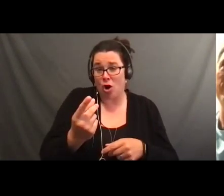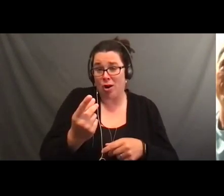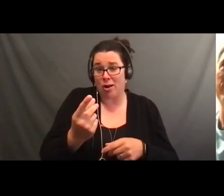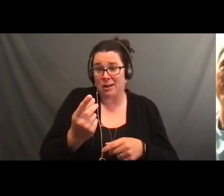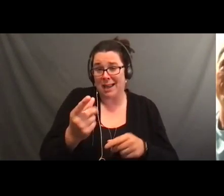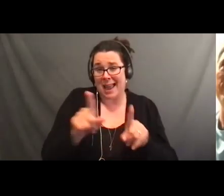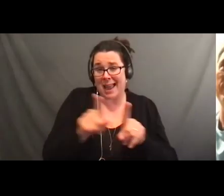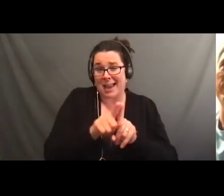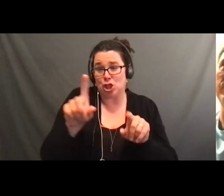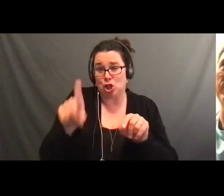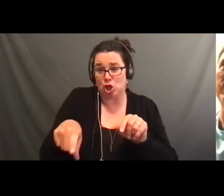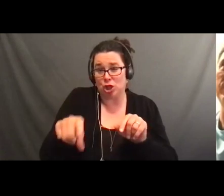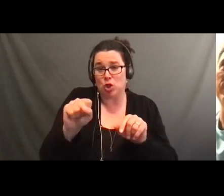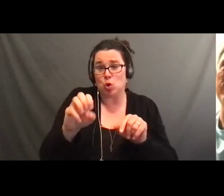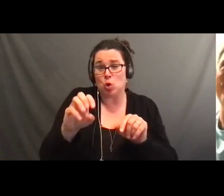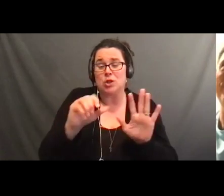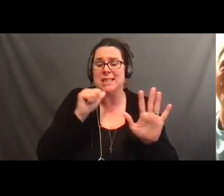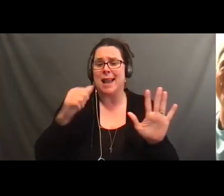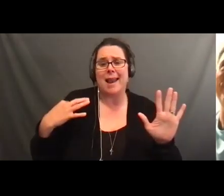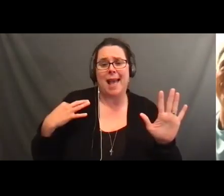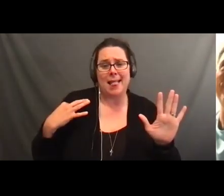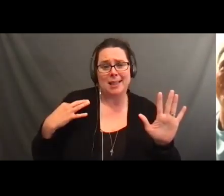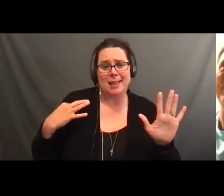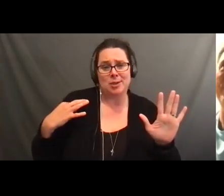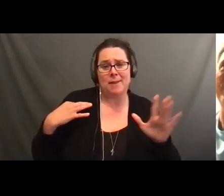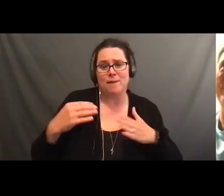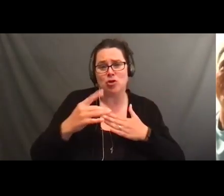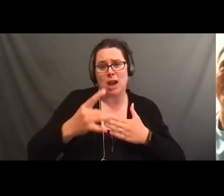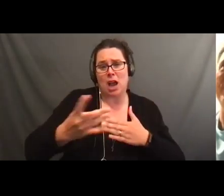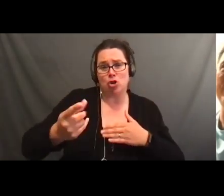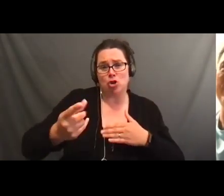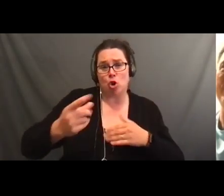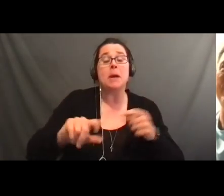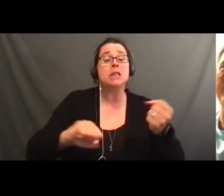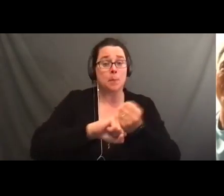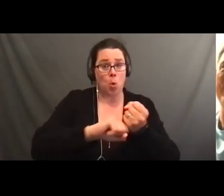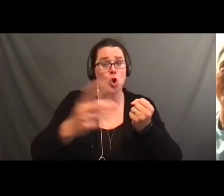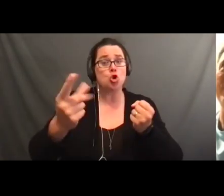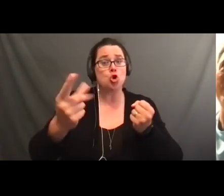So she's not eligible for a guide dog. But a support dog she is.